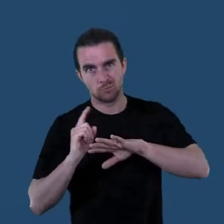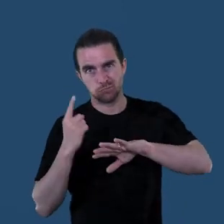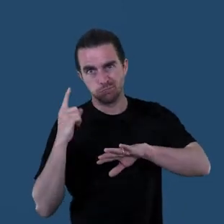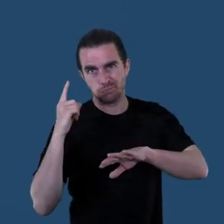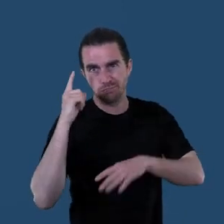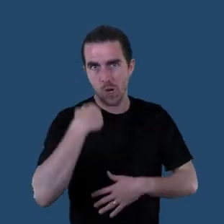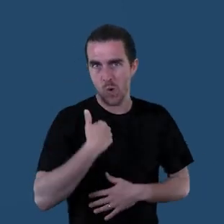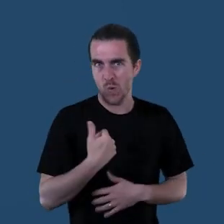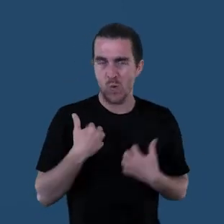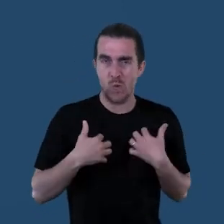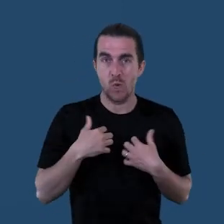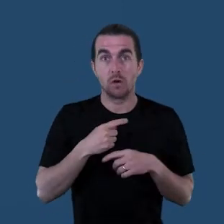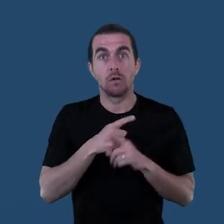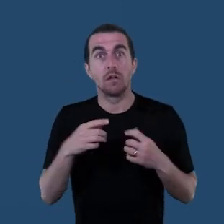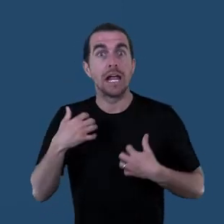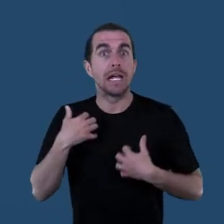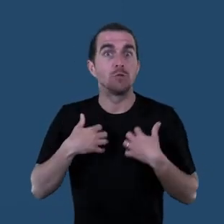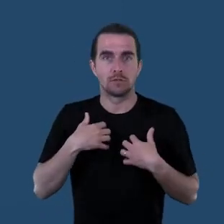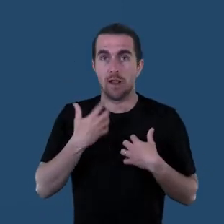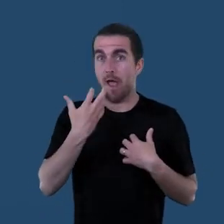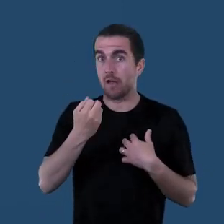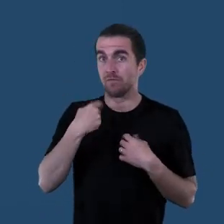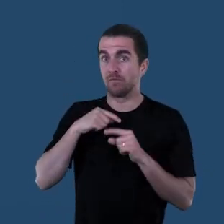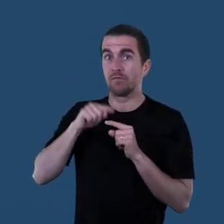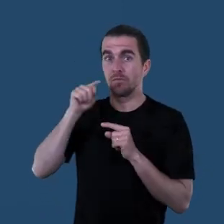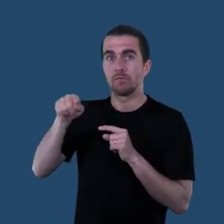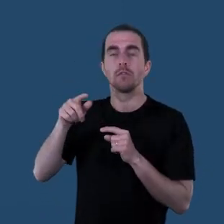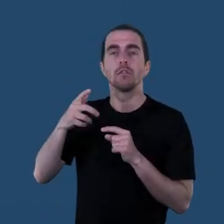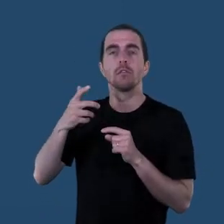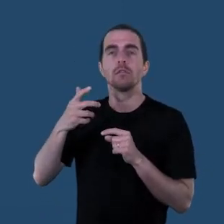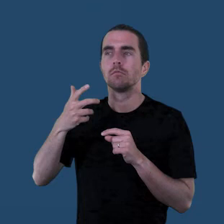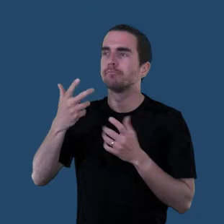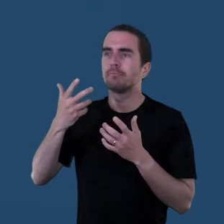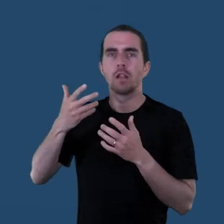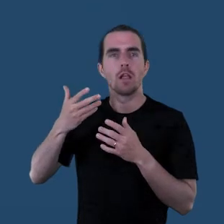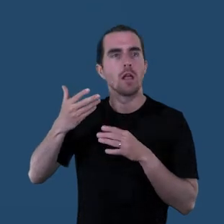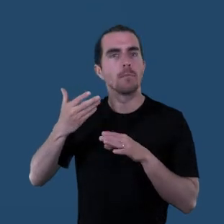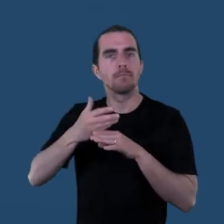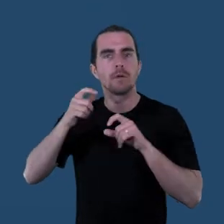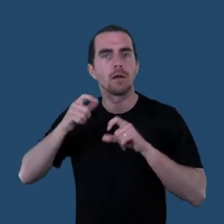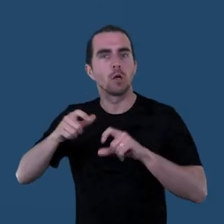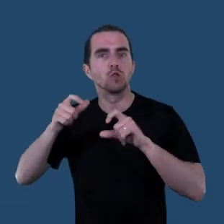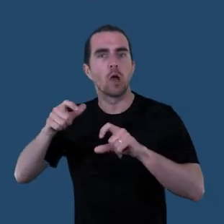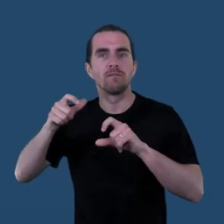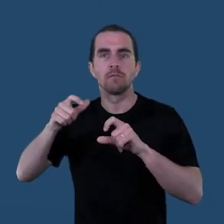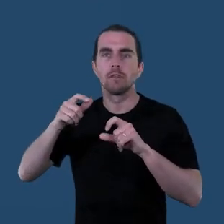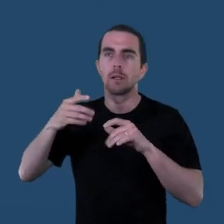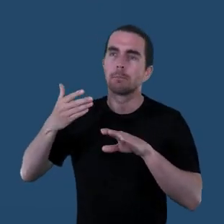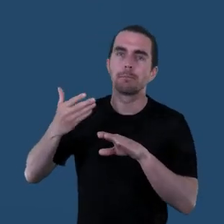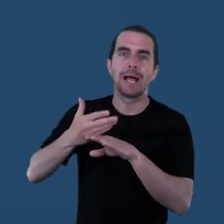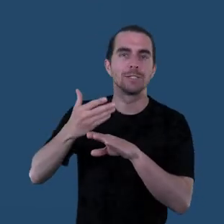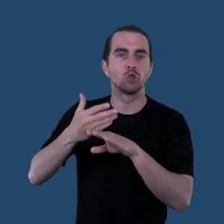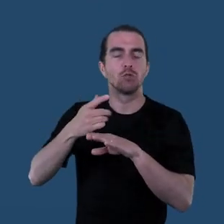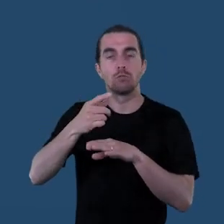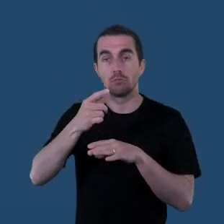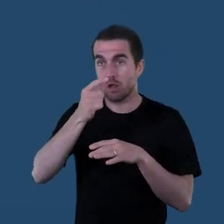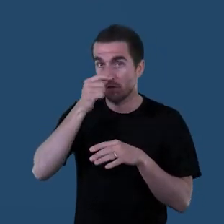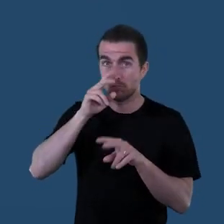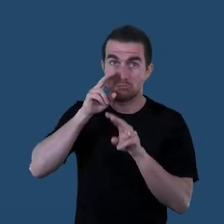And if you guys are interested in Mars, we were just talking about the Perseverance mission the other day. You can check out our video on our channels if you want to see that.